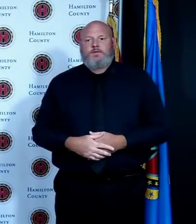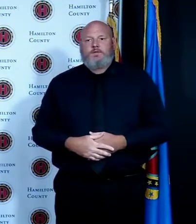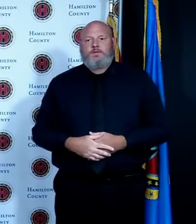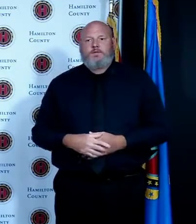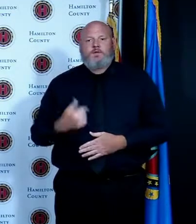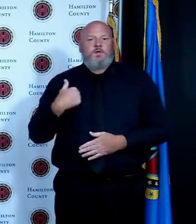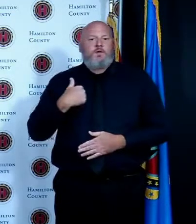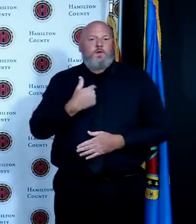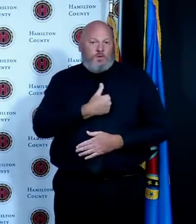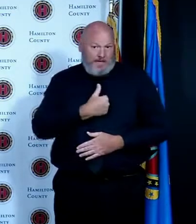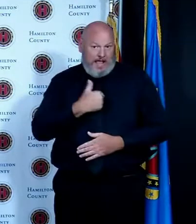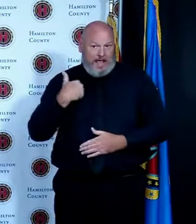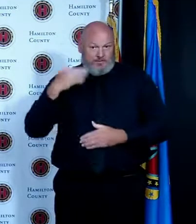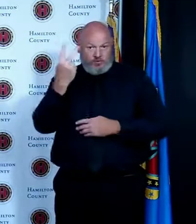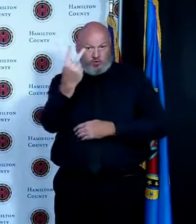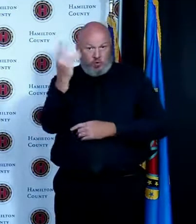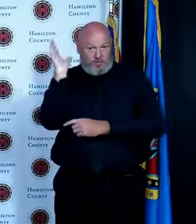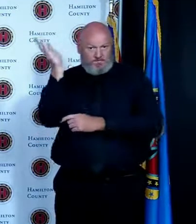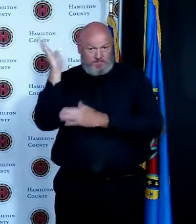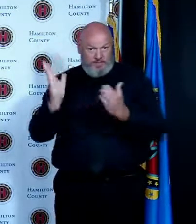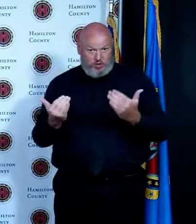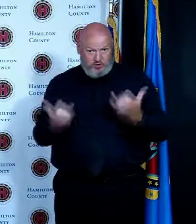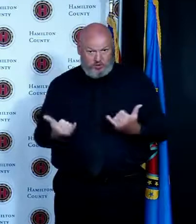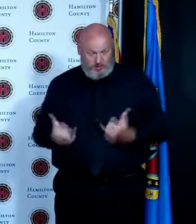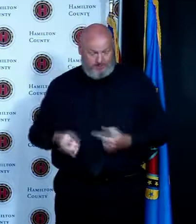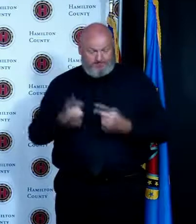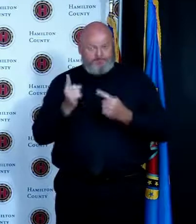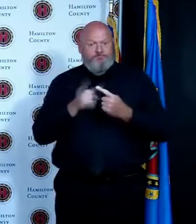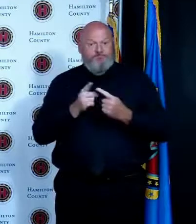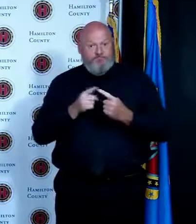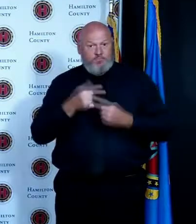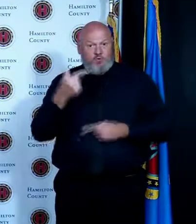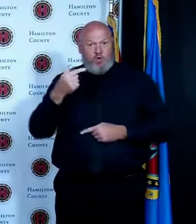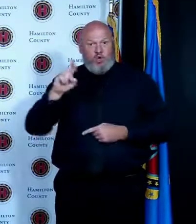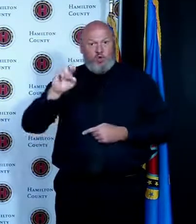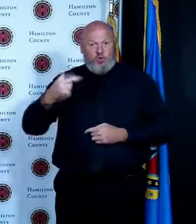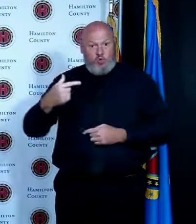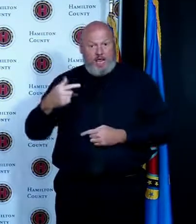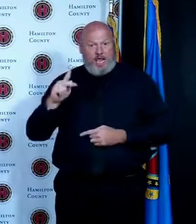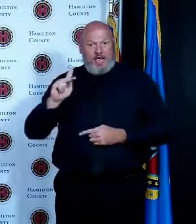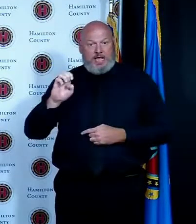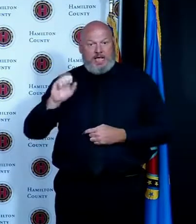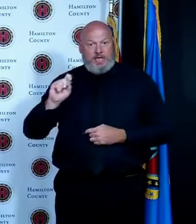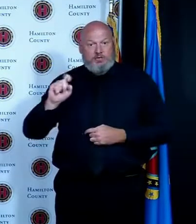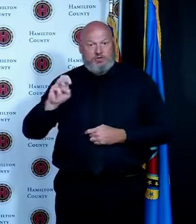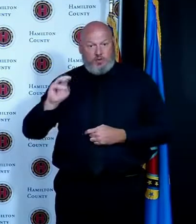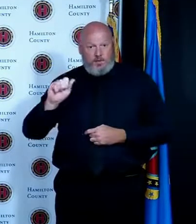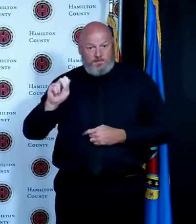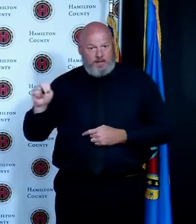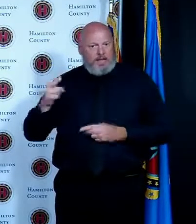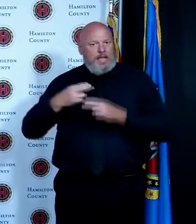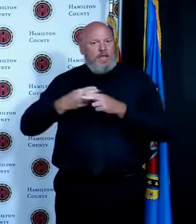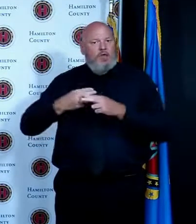and what the current state of spread is in Hamilton County uh he's got a couple graphics that I think are um